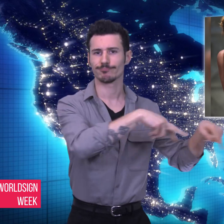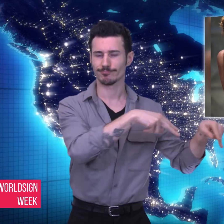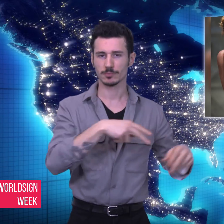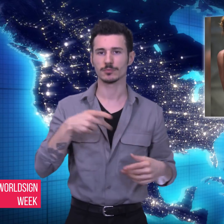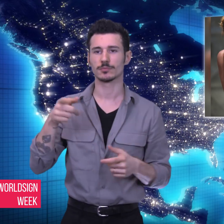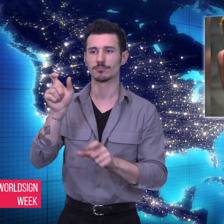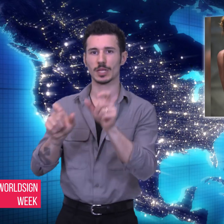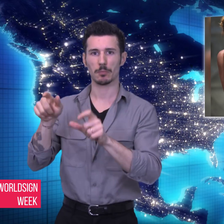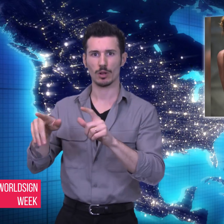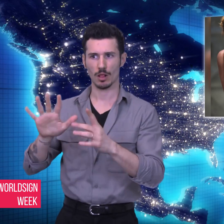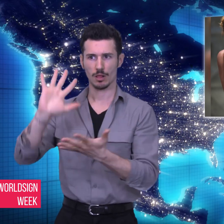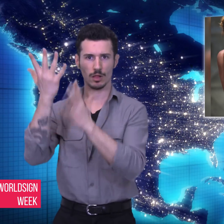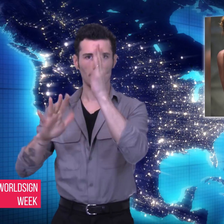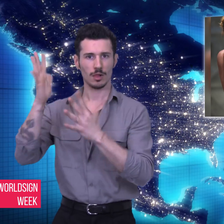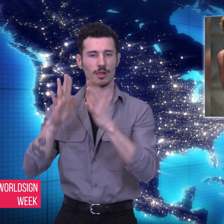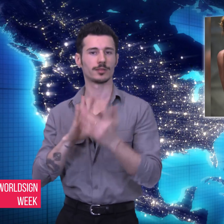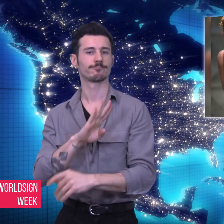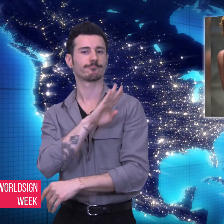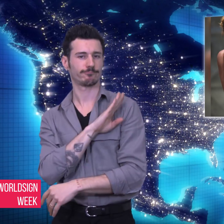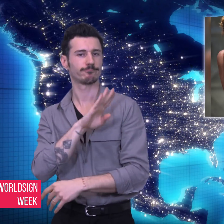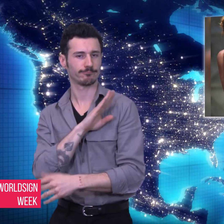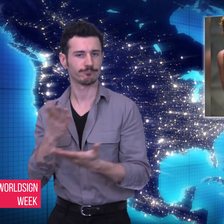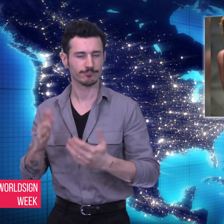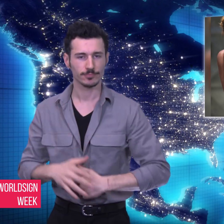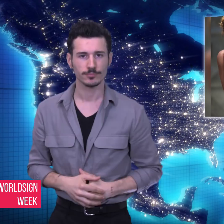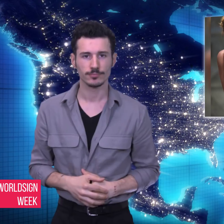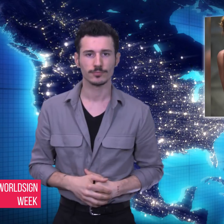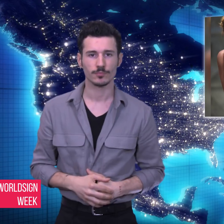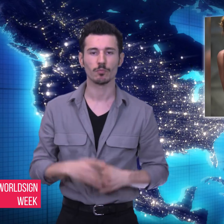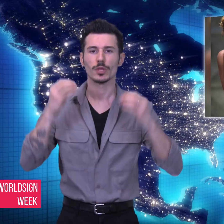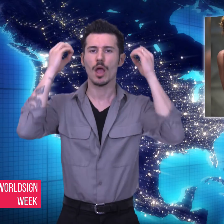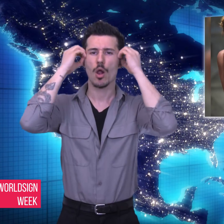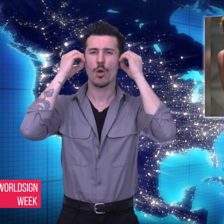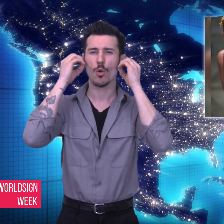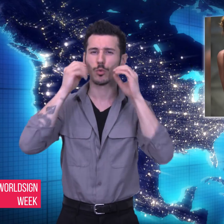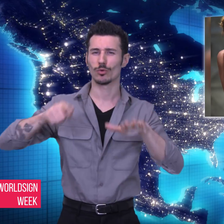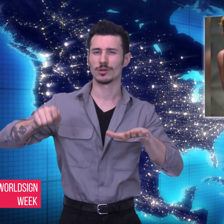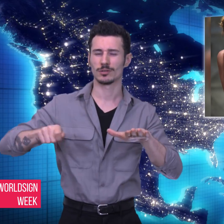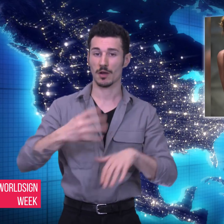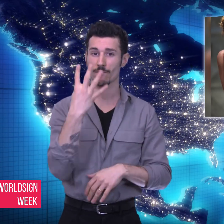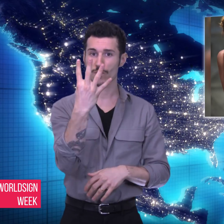and the inmates perished in the fire.